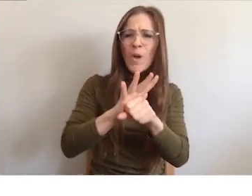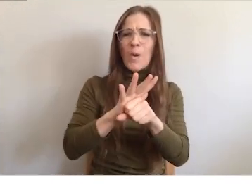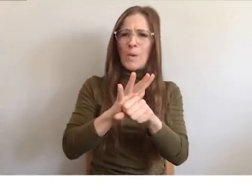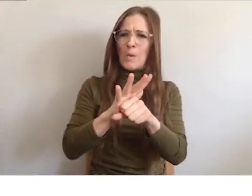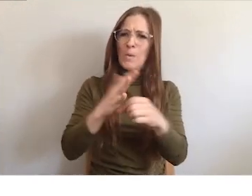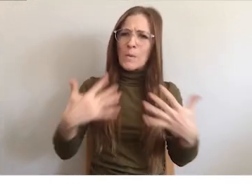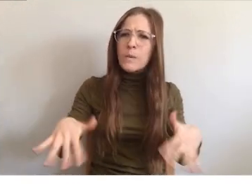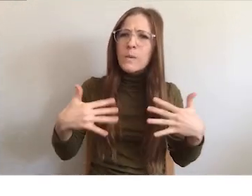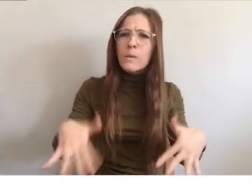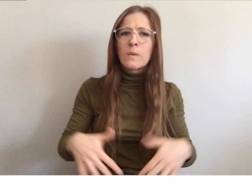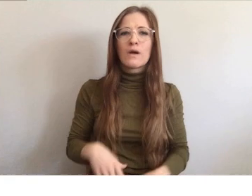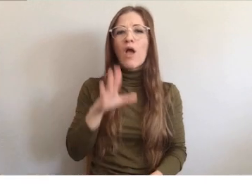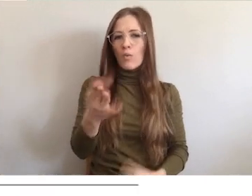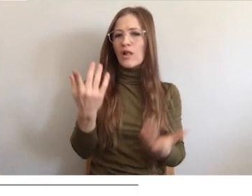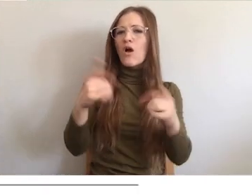is that long COVID comes from